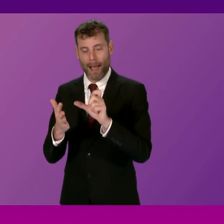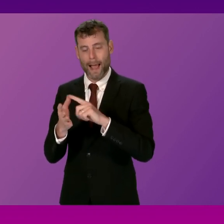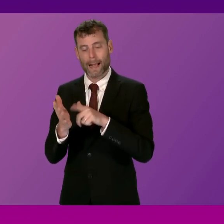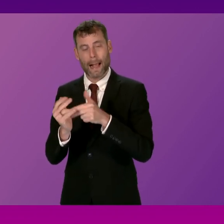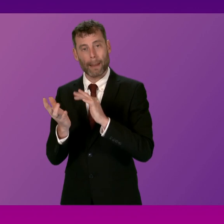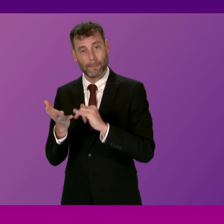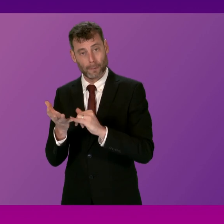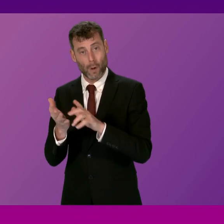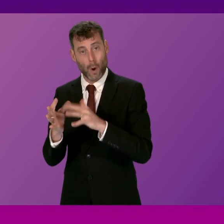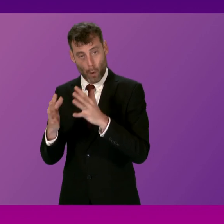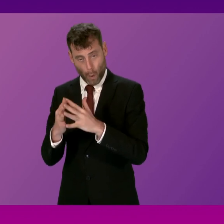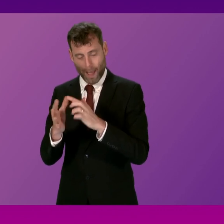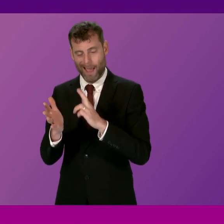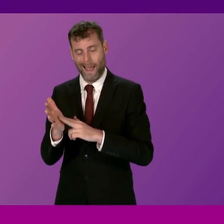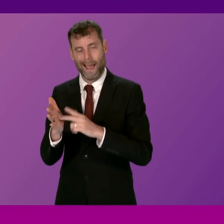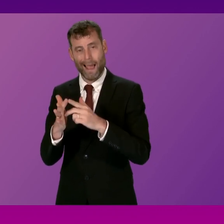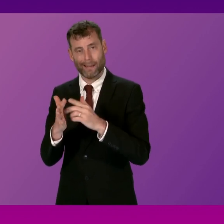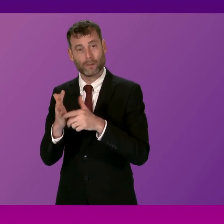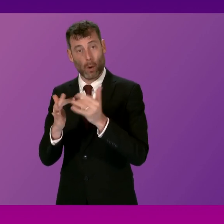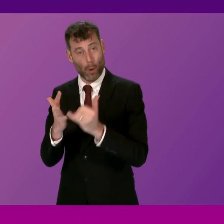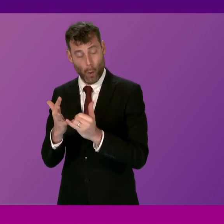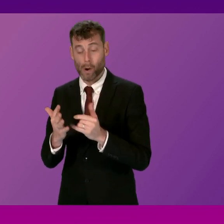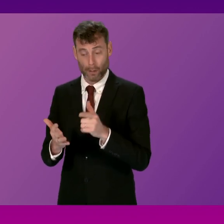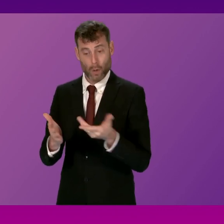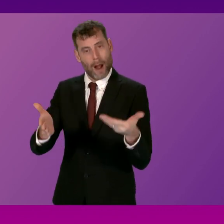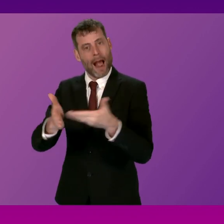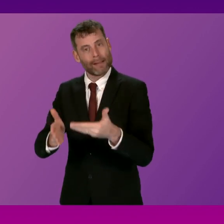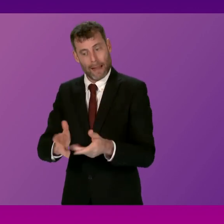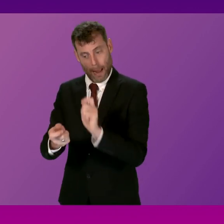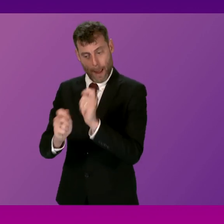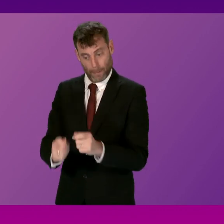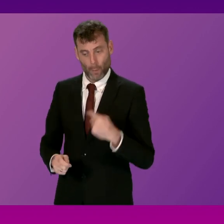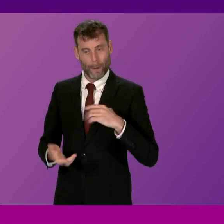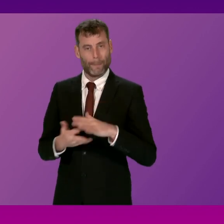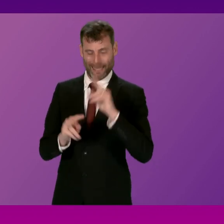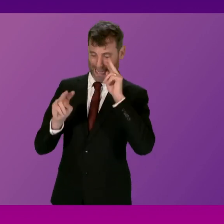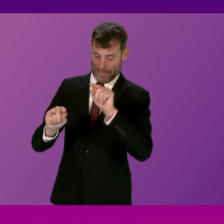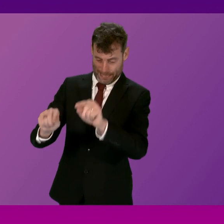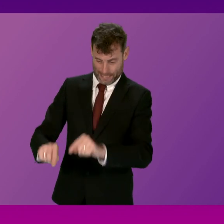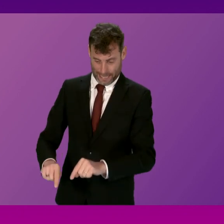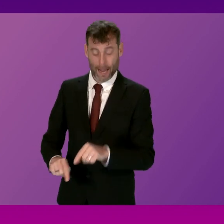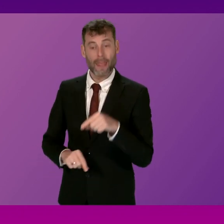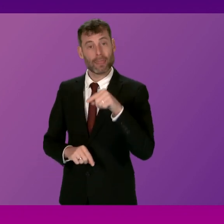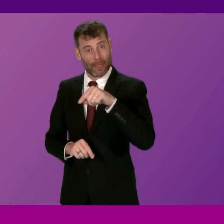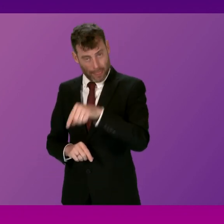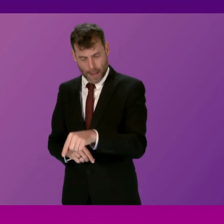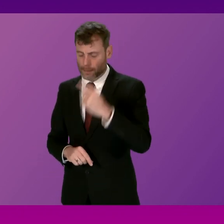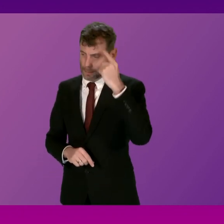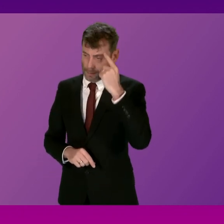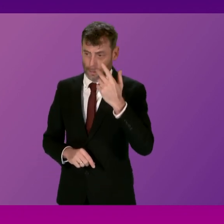As we have heard, those legislative provisions or proposals draw support from members across the chamber.